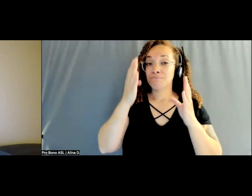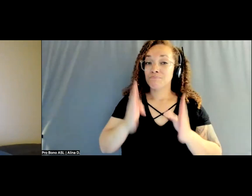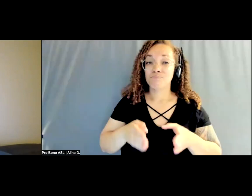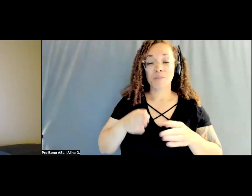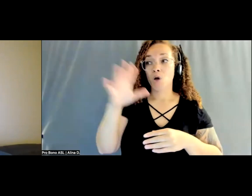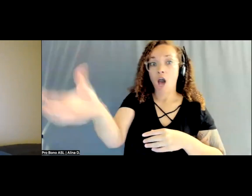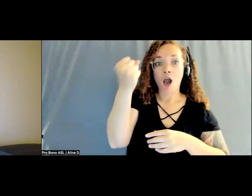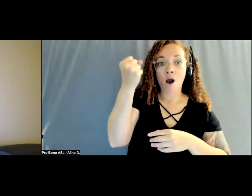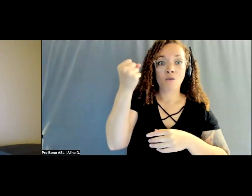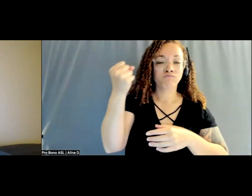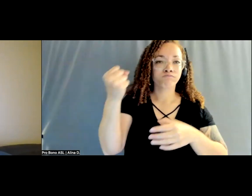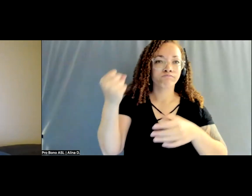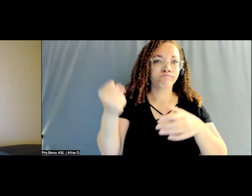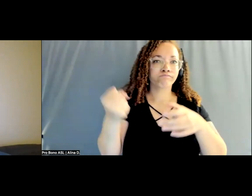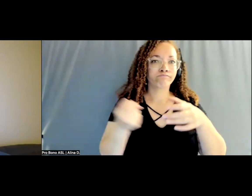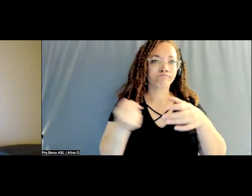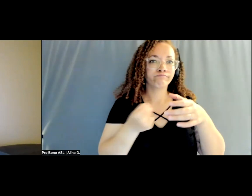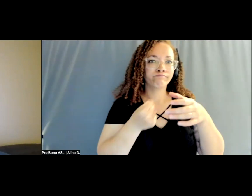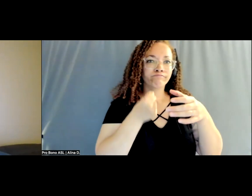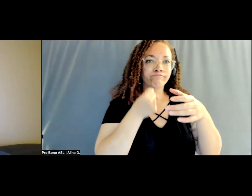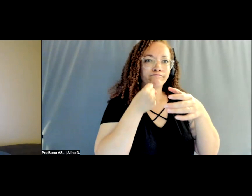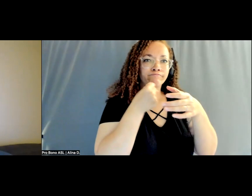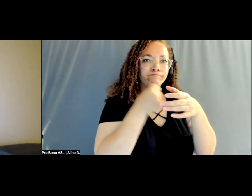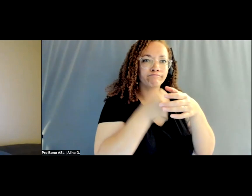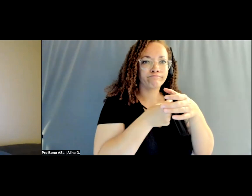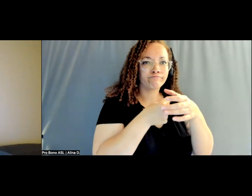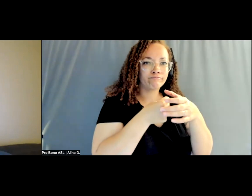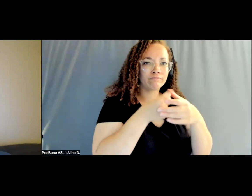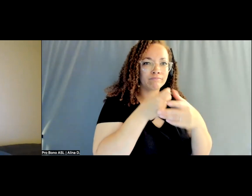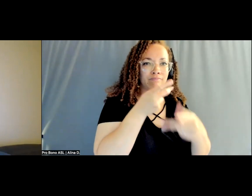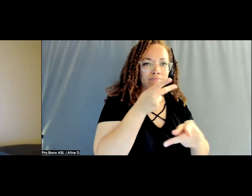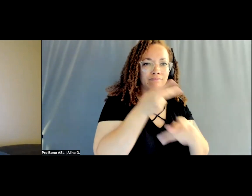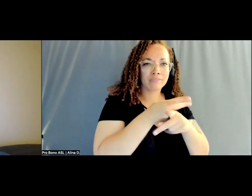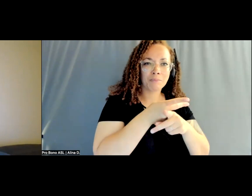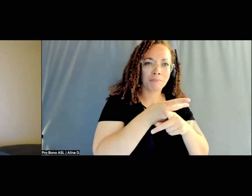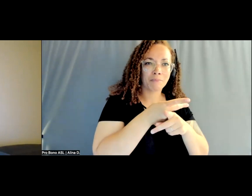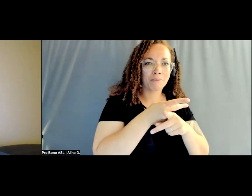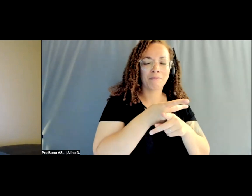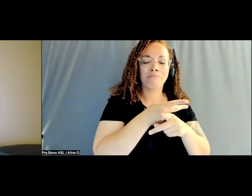so we keep living & we keep laughing on the porches of our homes made of halm & ash,